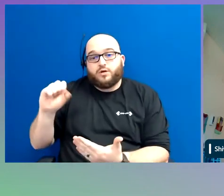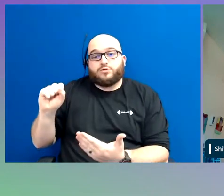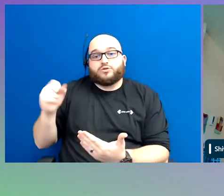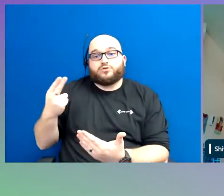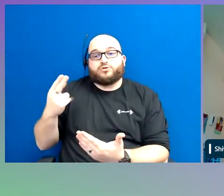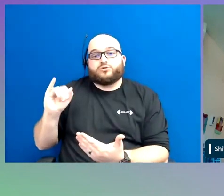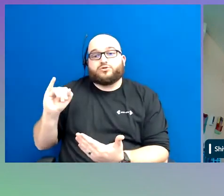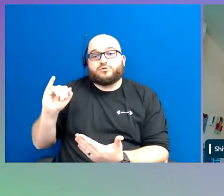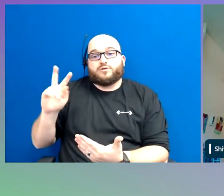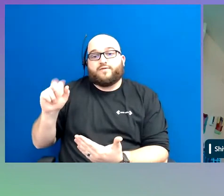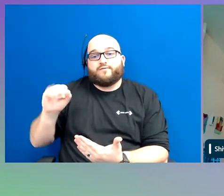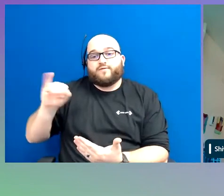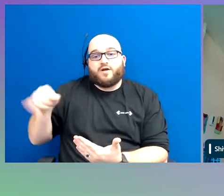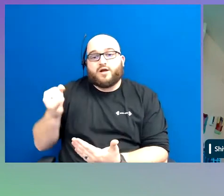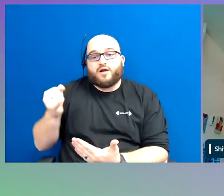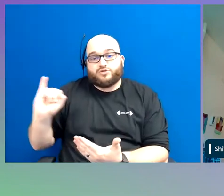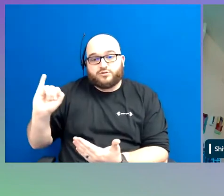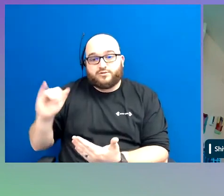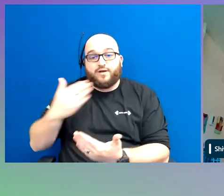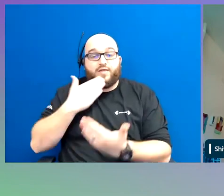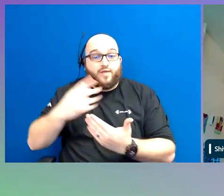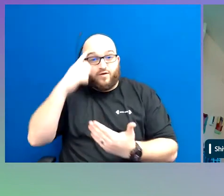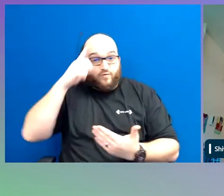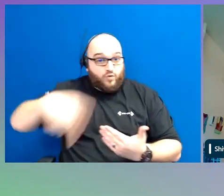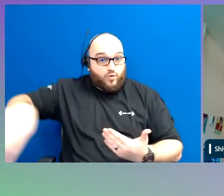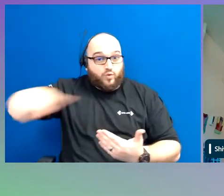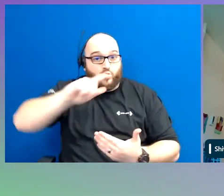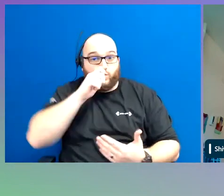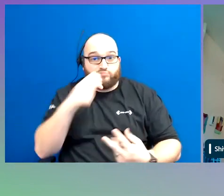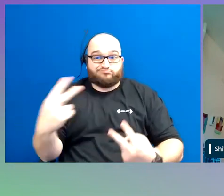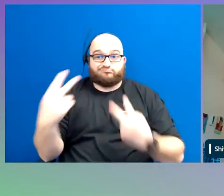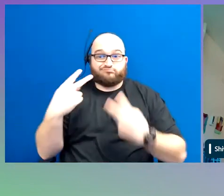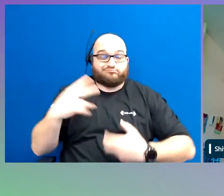And thank you to, uh, all of you who are watching and participate